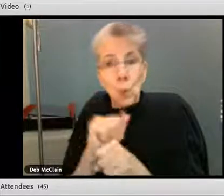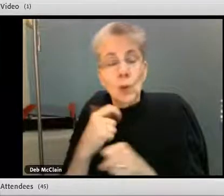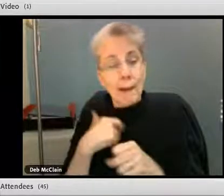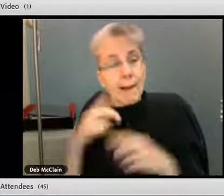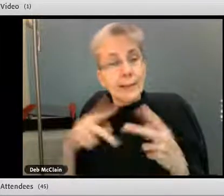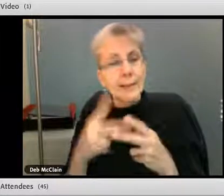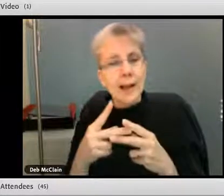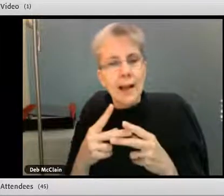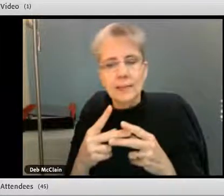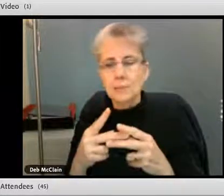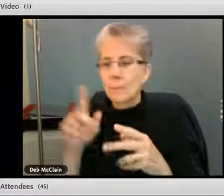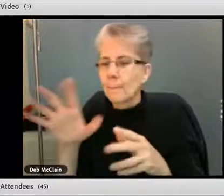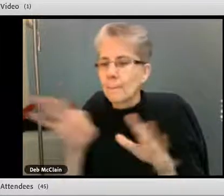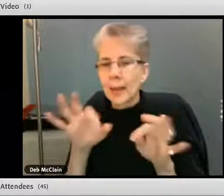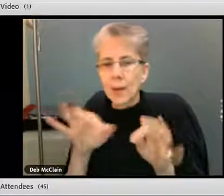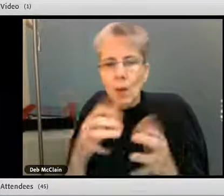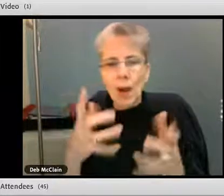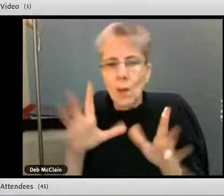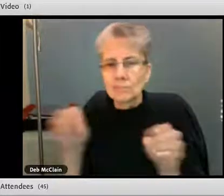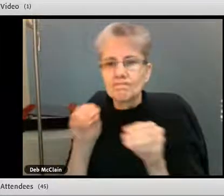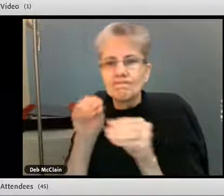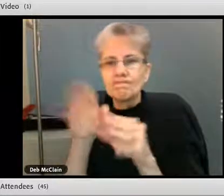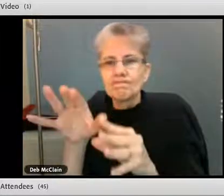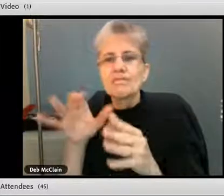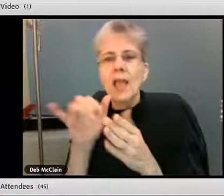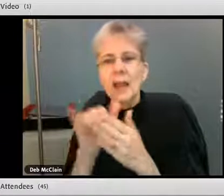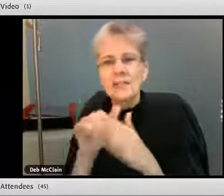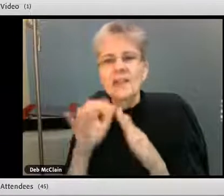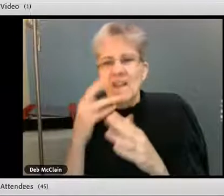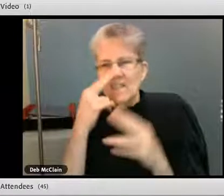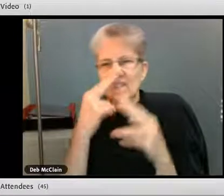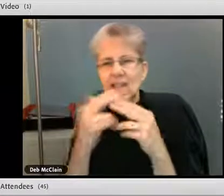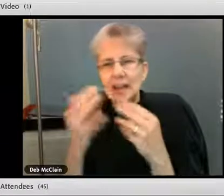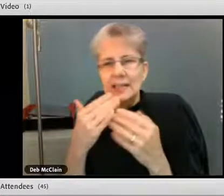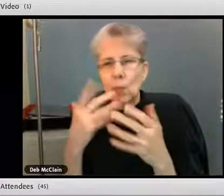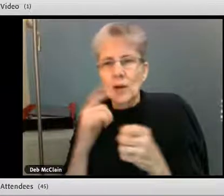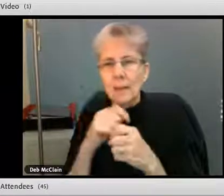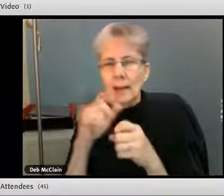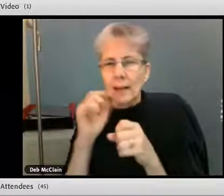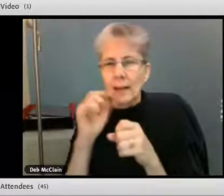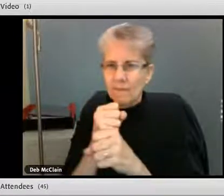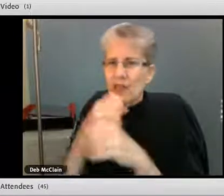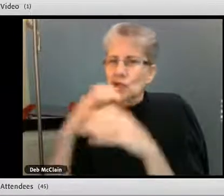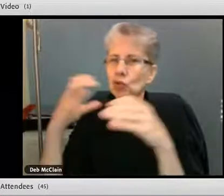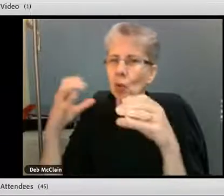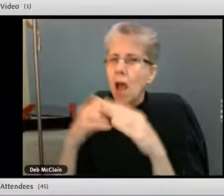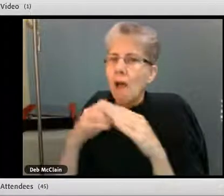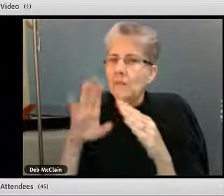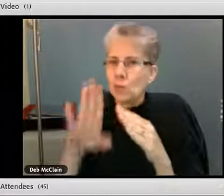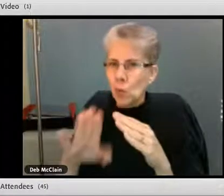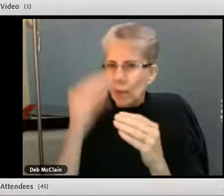So it's a fun, easy way to create a visualization of your information. And moving forward with that,